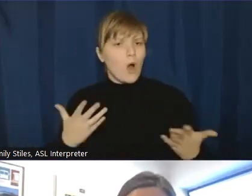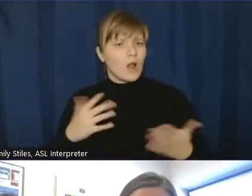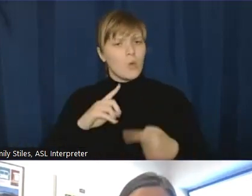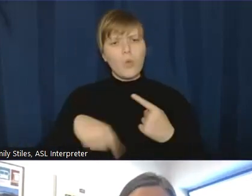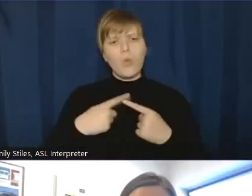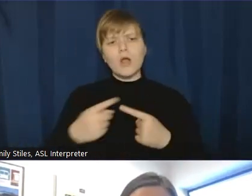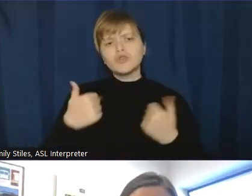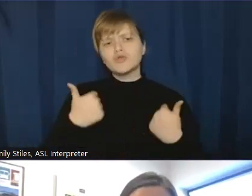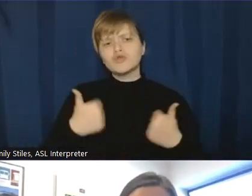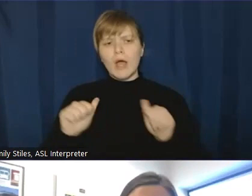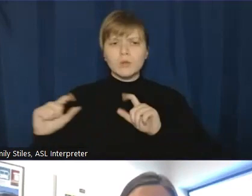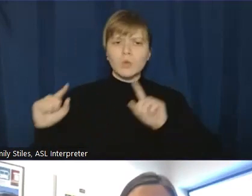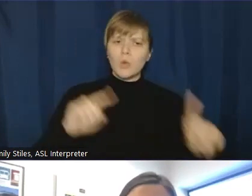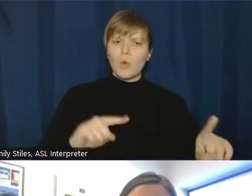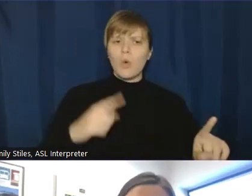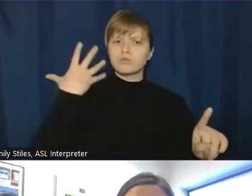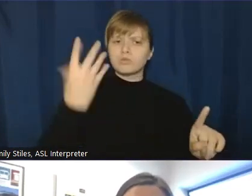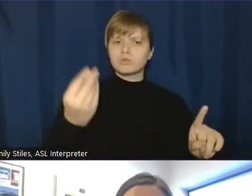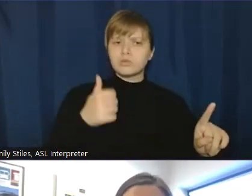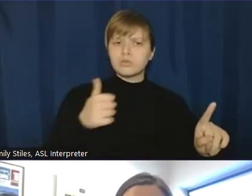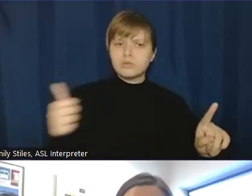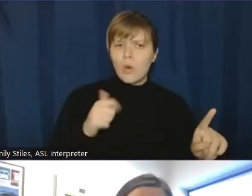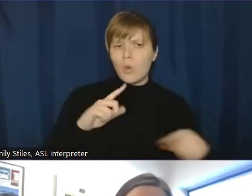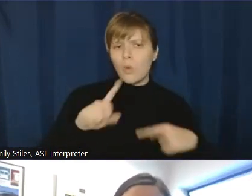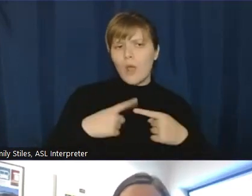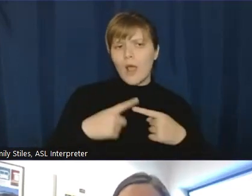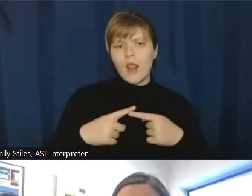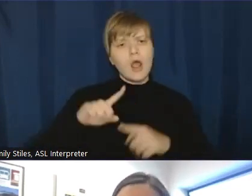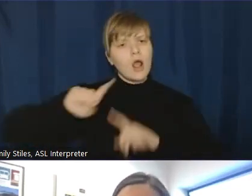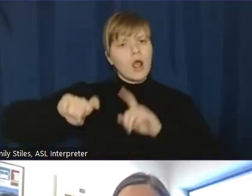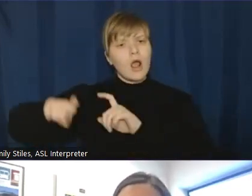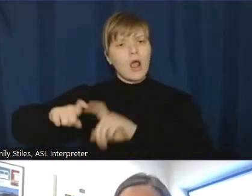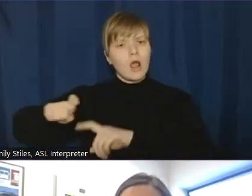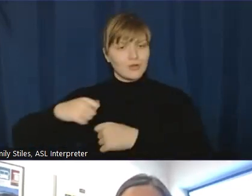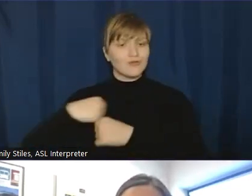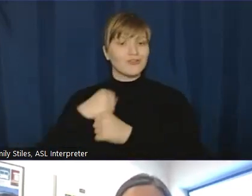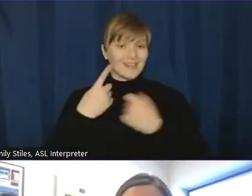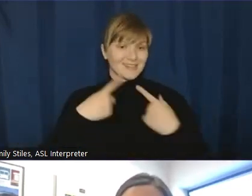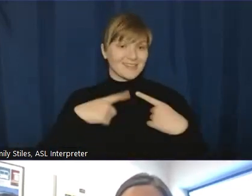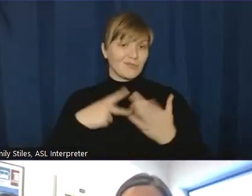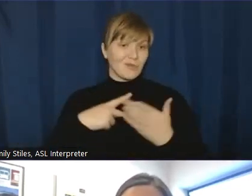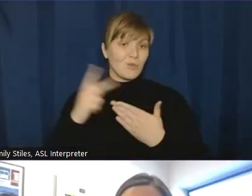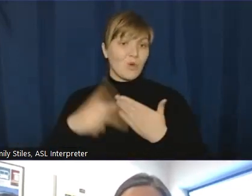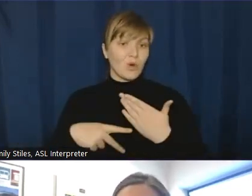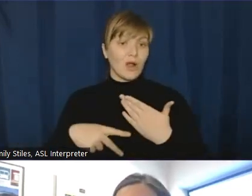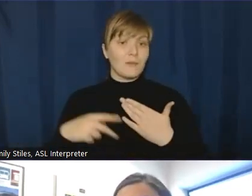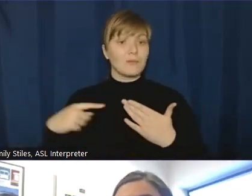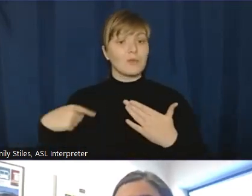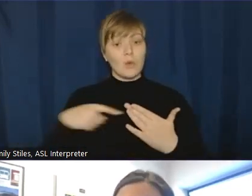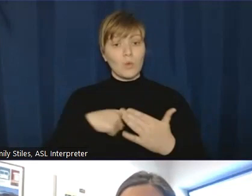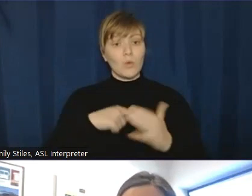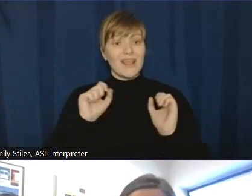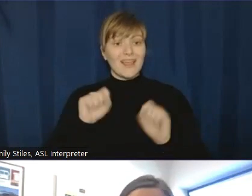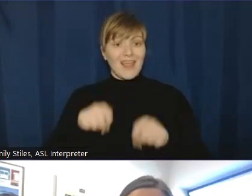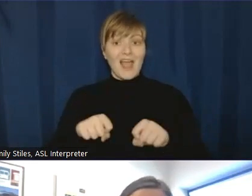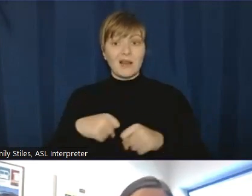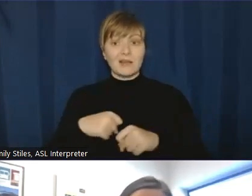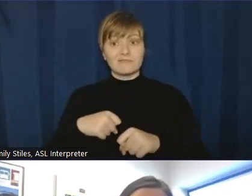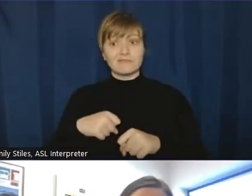to try and create a successful program that is usable for the people who need the transportation